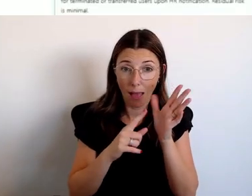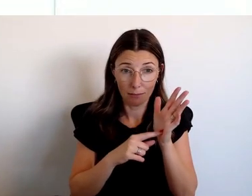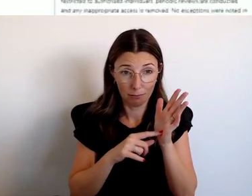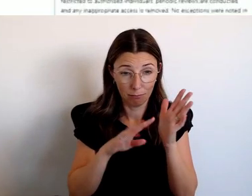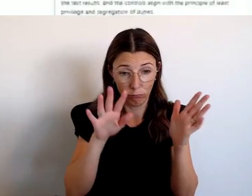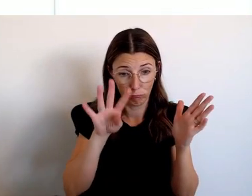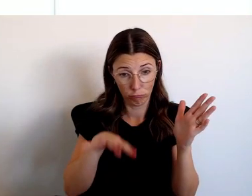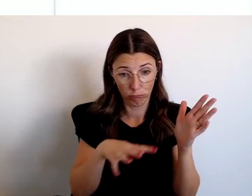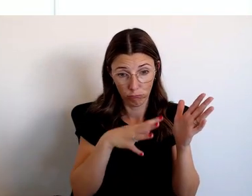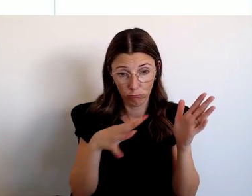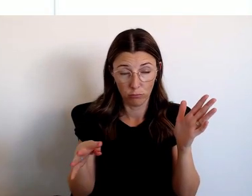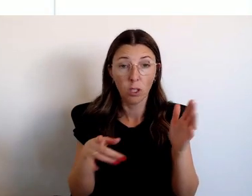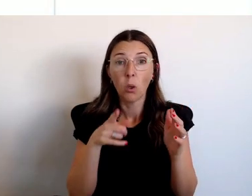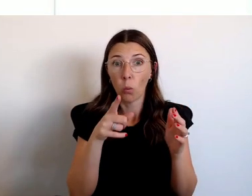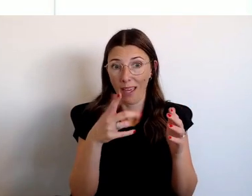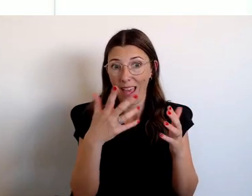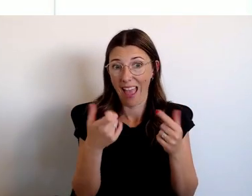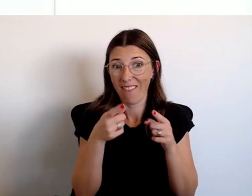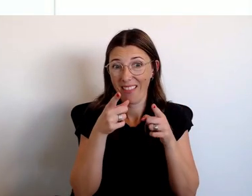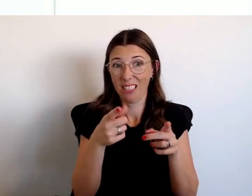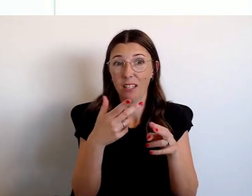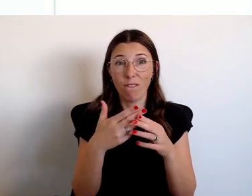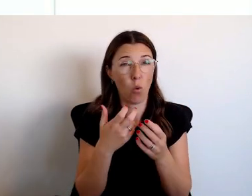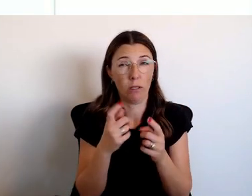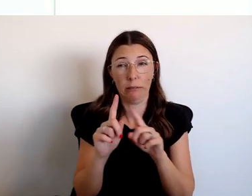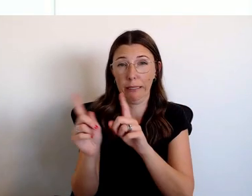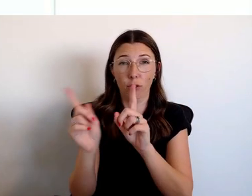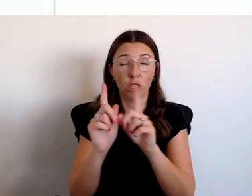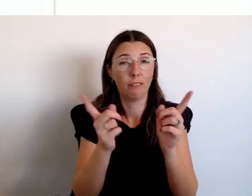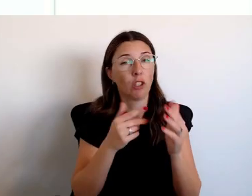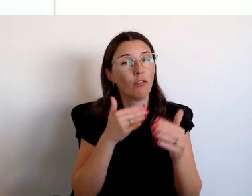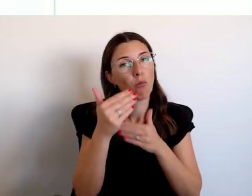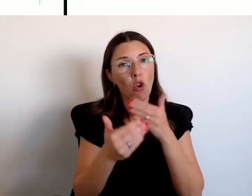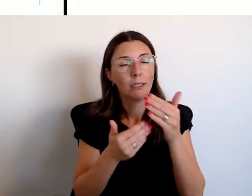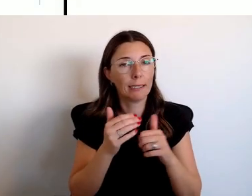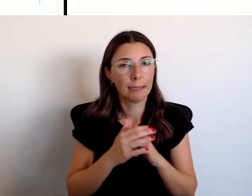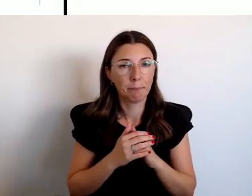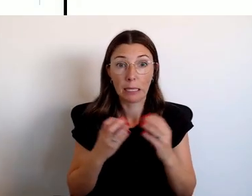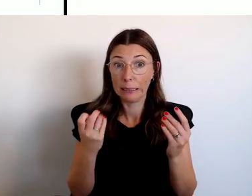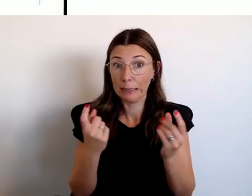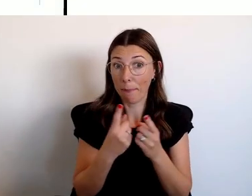And we've done that across a number of processes where what we do is we take something that would traditionally